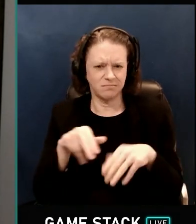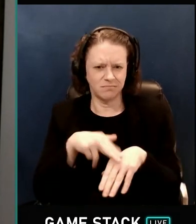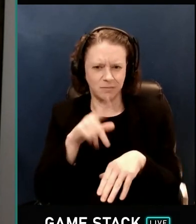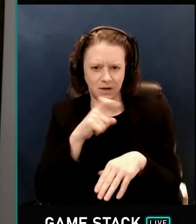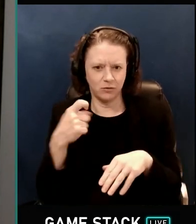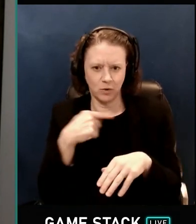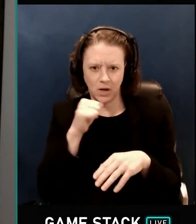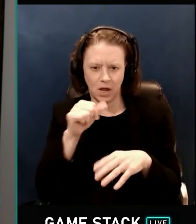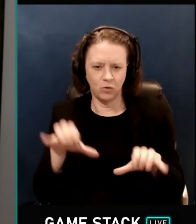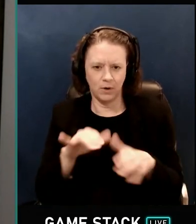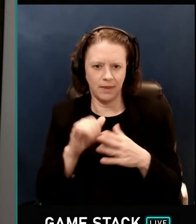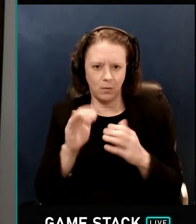experience. Let's take a look.